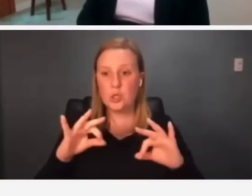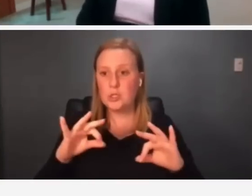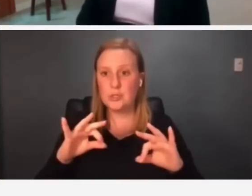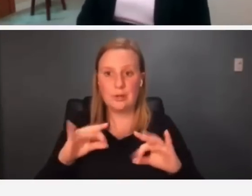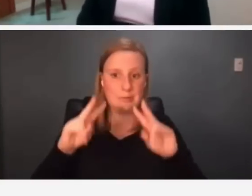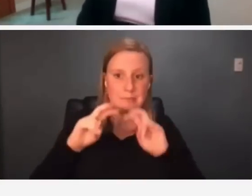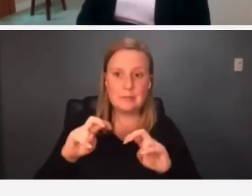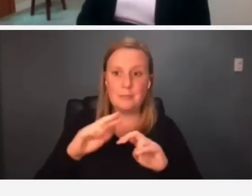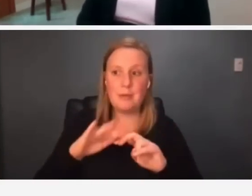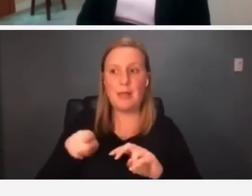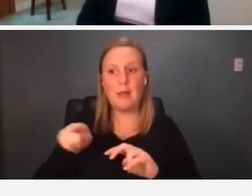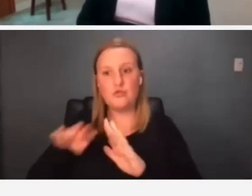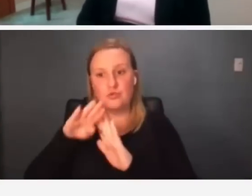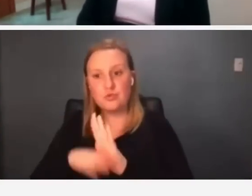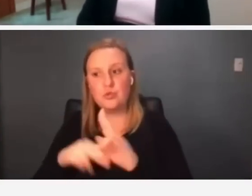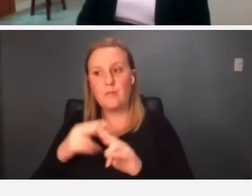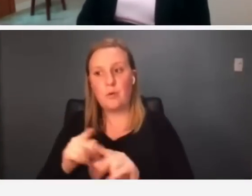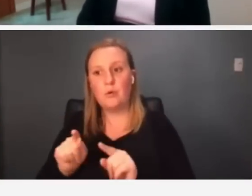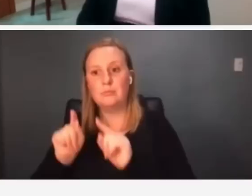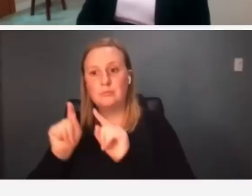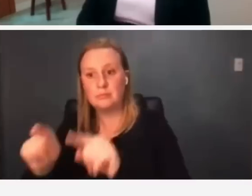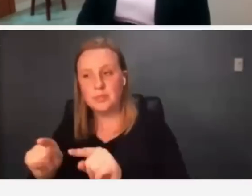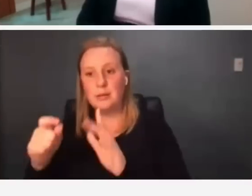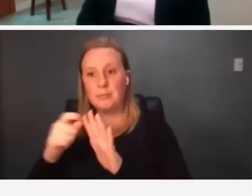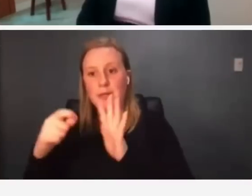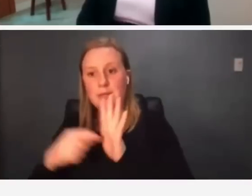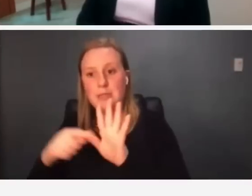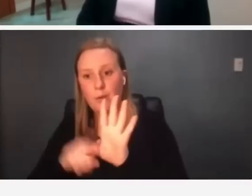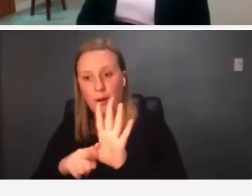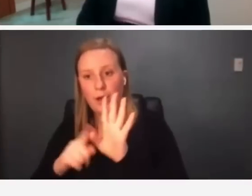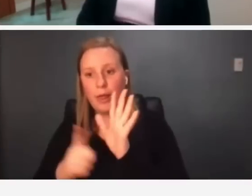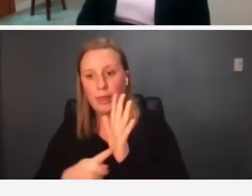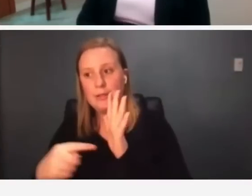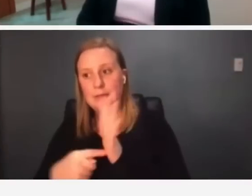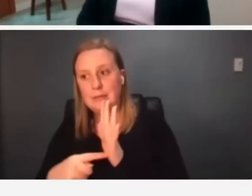This is very much around making sure we've got the right safeguards in place.